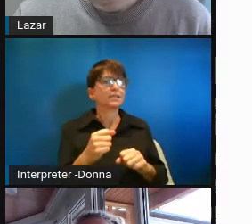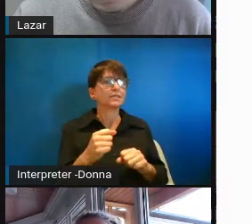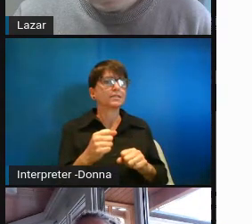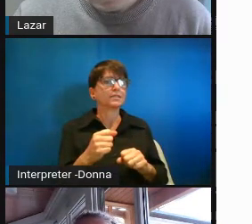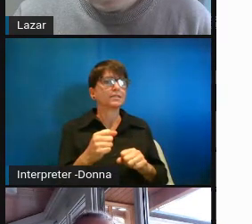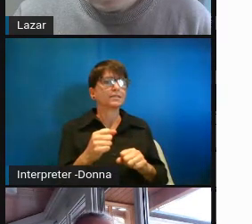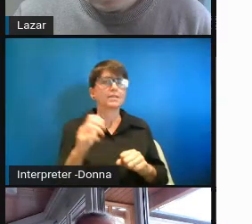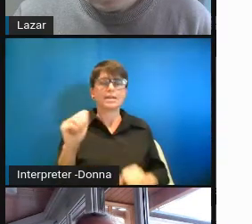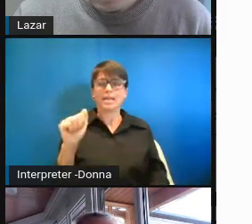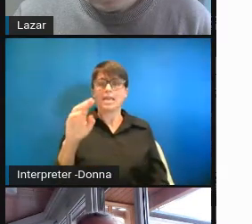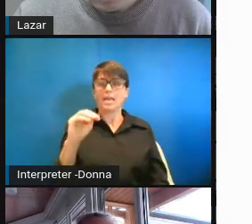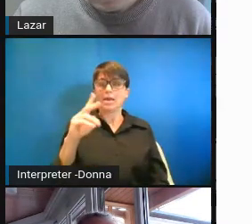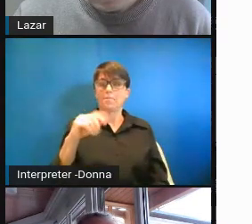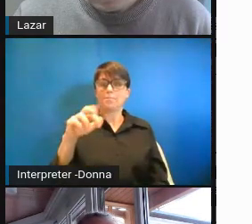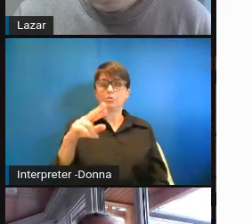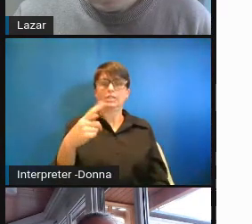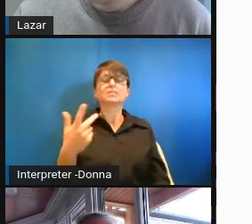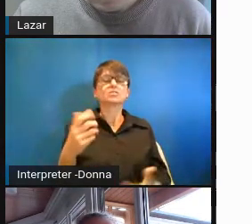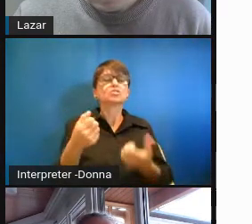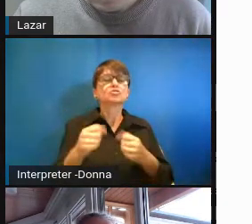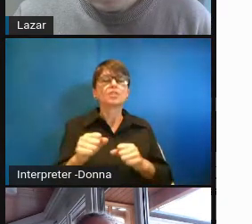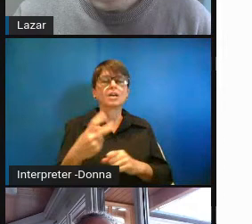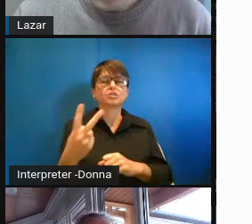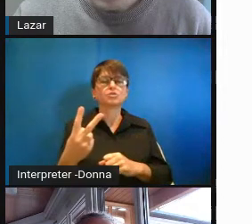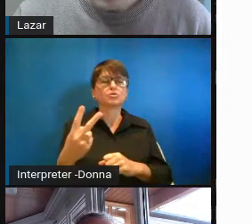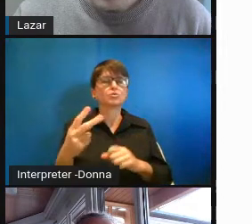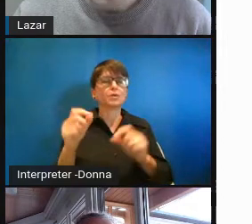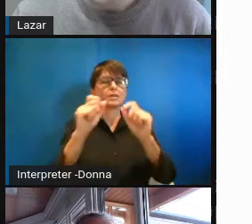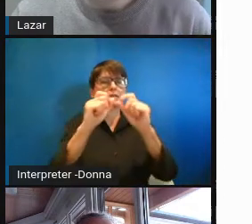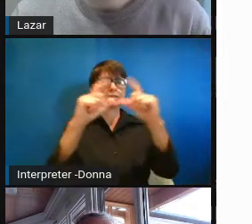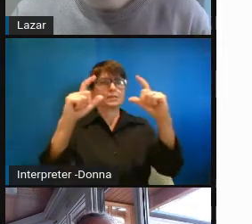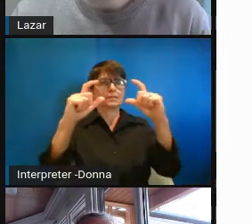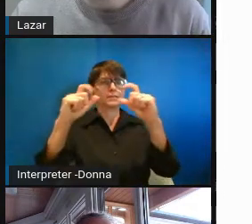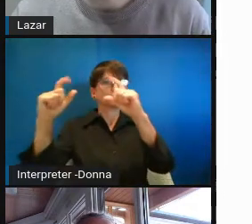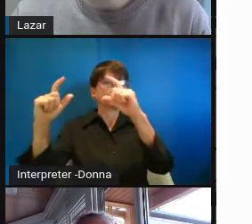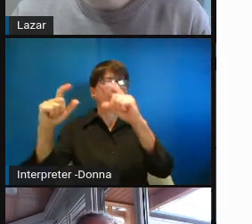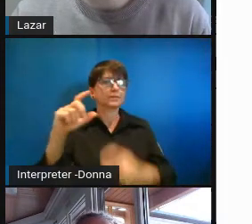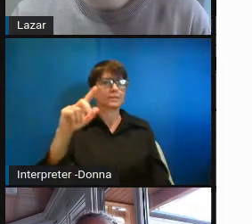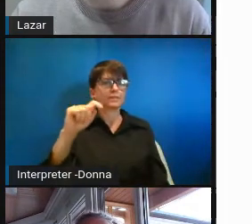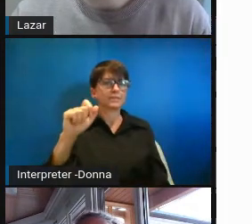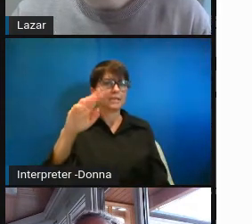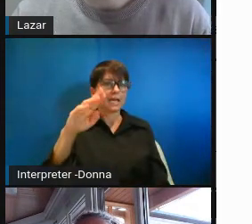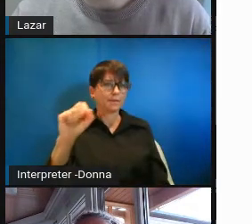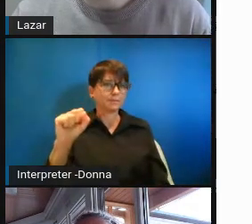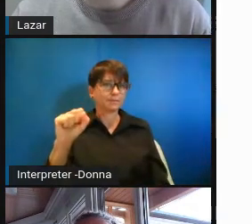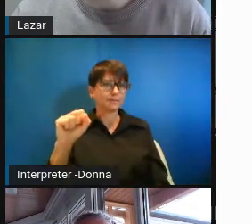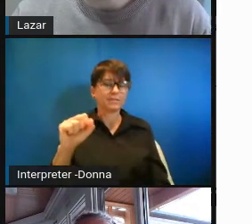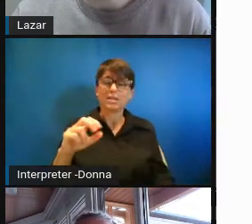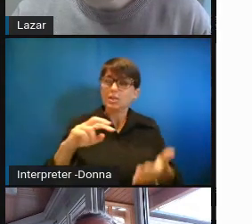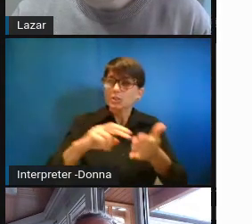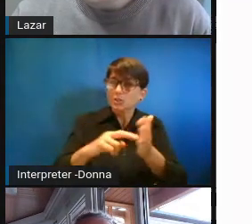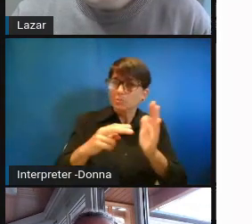[screen reader] To open another tab with this website?